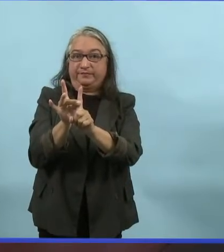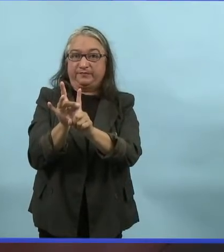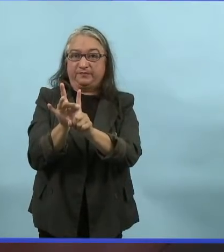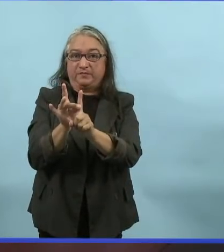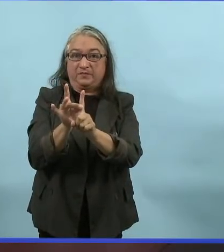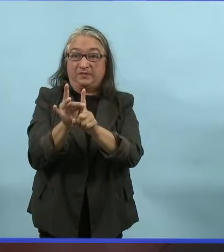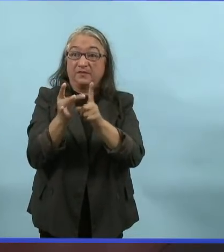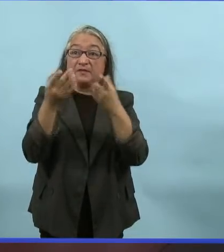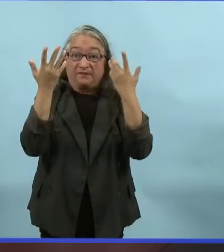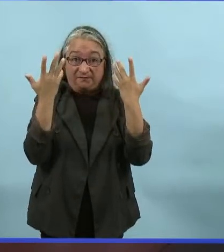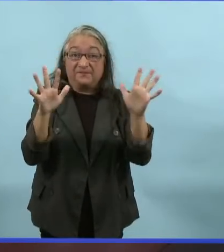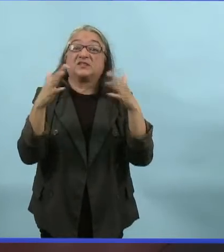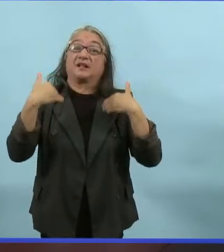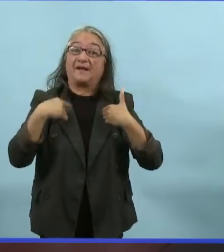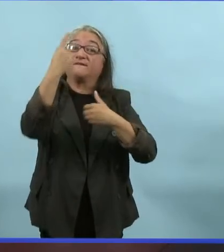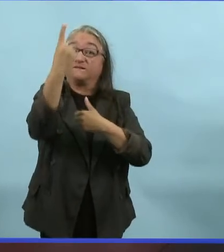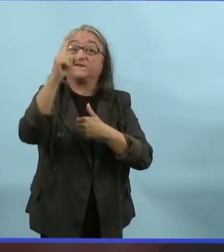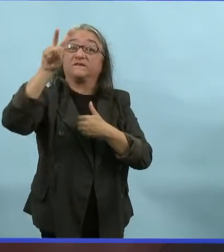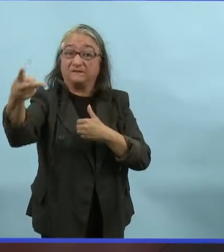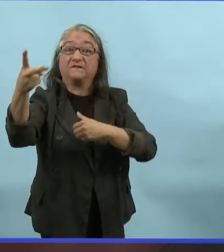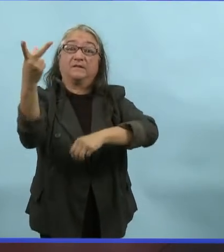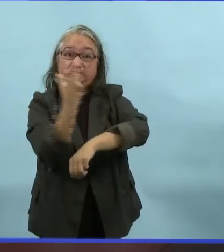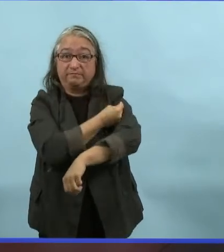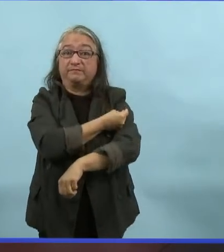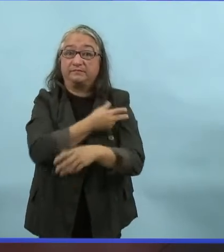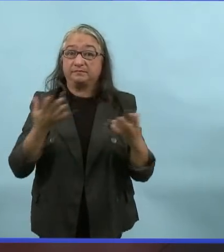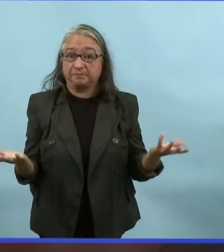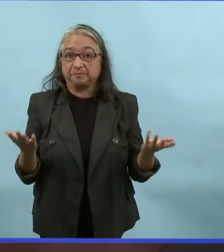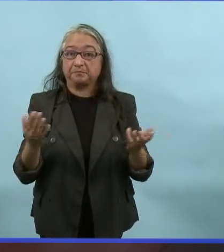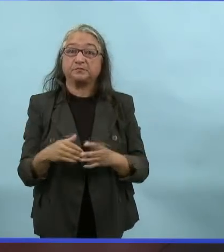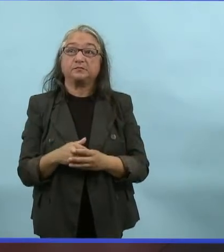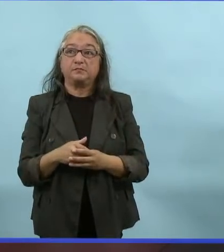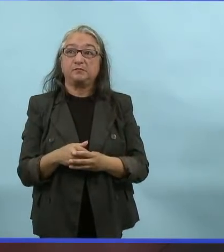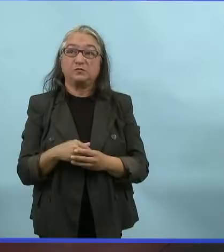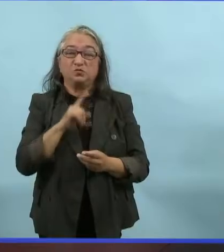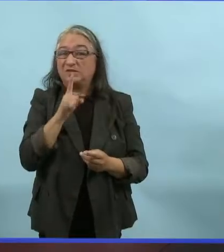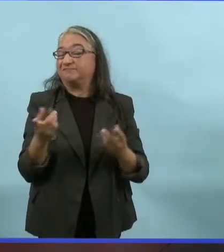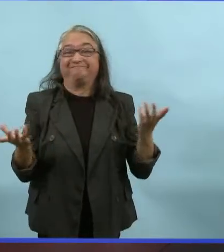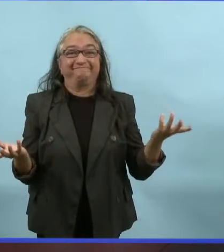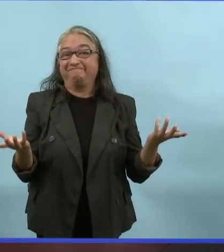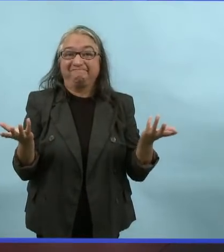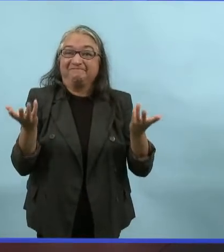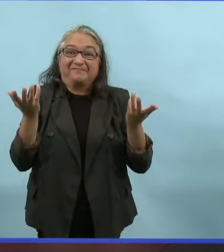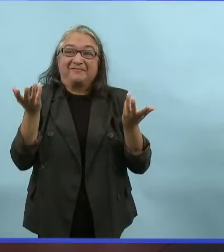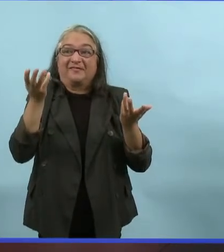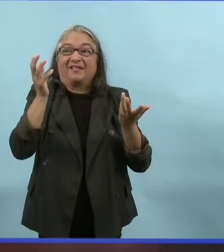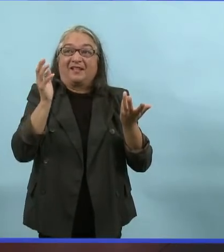and so it's it's much the same measures of this so we feel showing the severe outcomes is much more